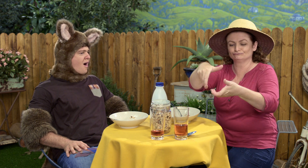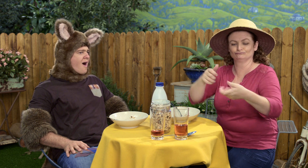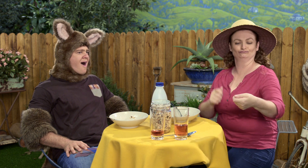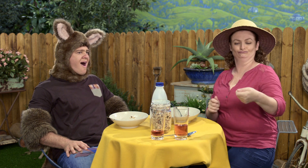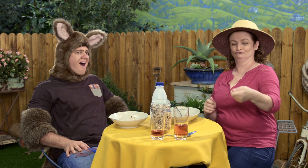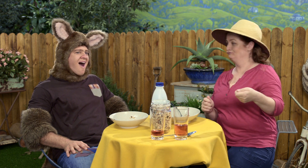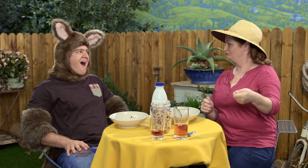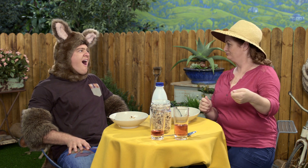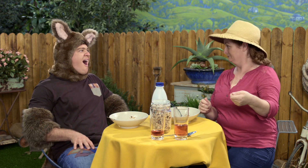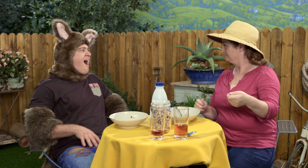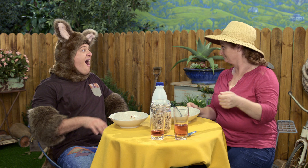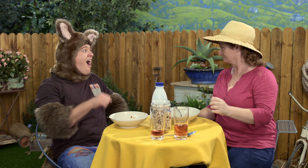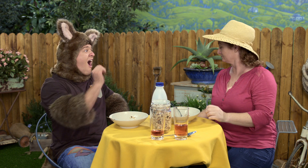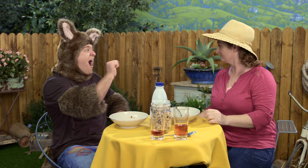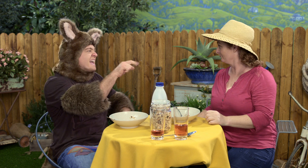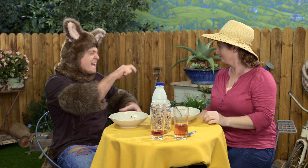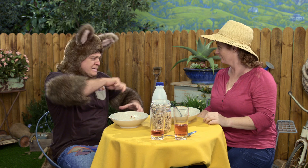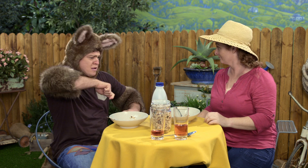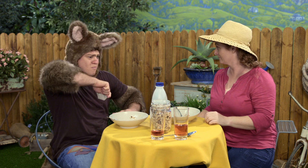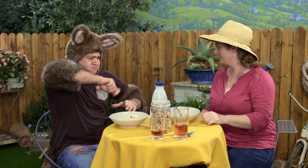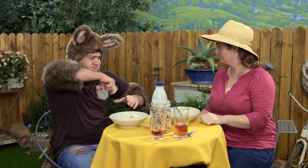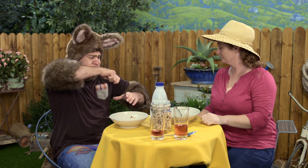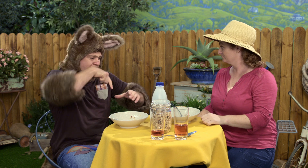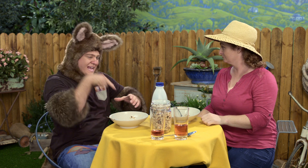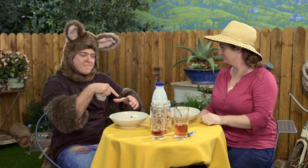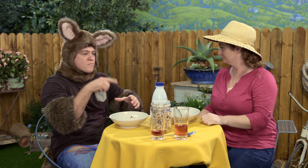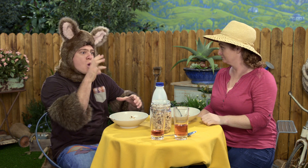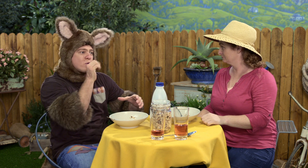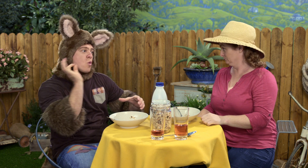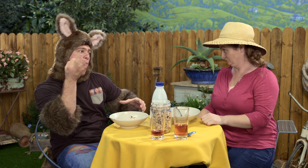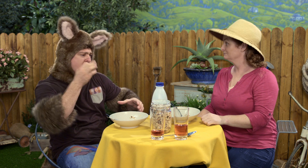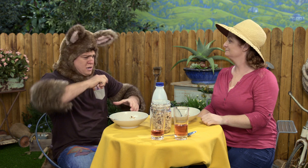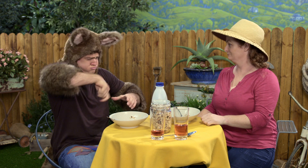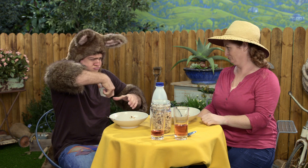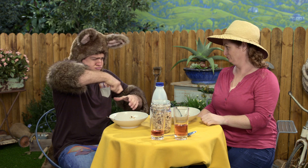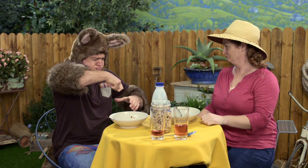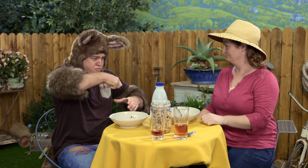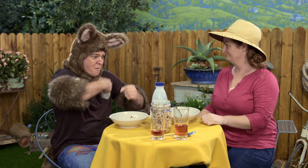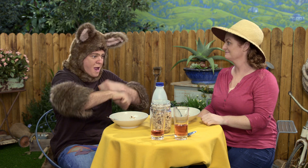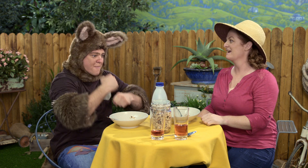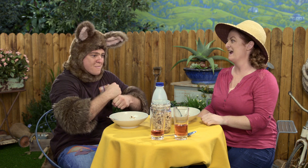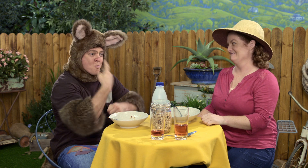Then we put that into the pan and cook it. Oh, yeah! That frothy mixture is orange and white.